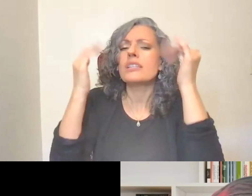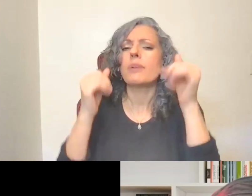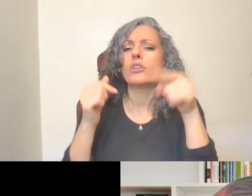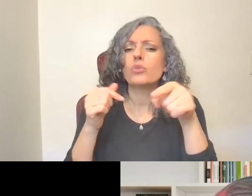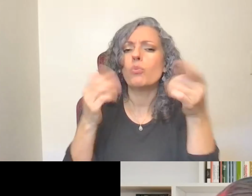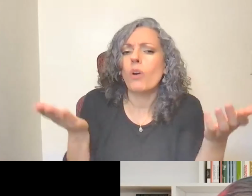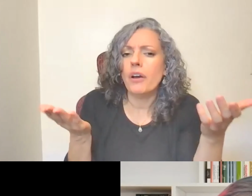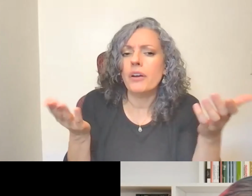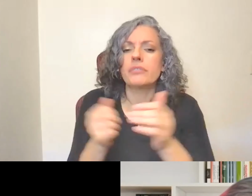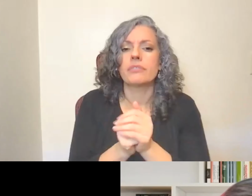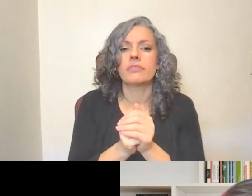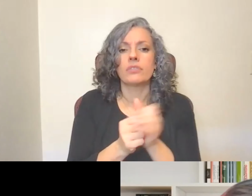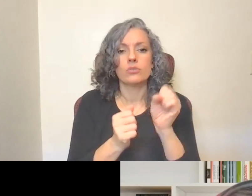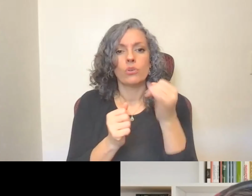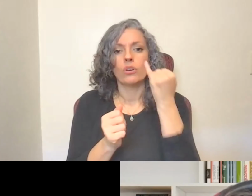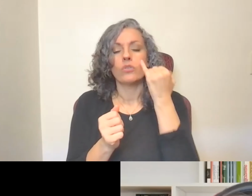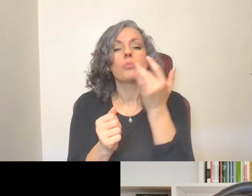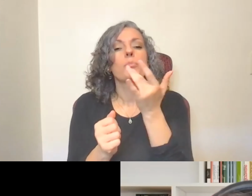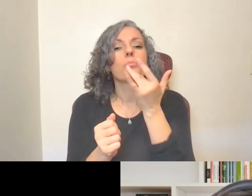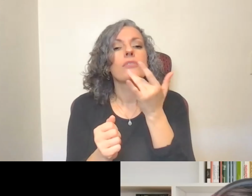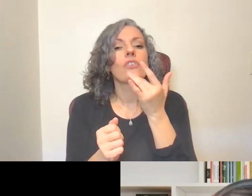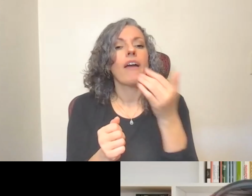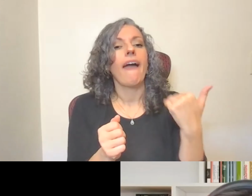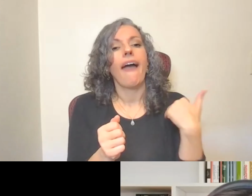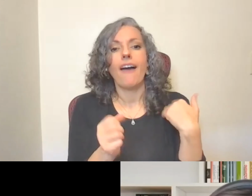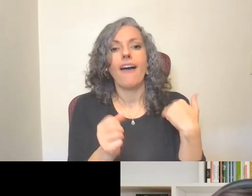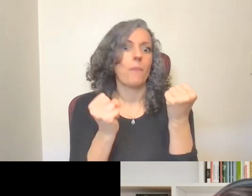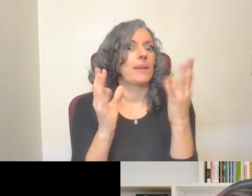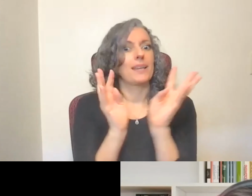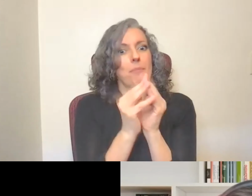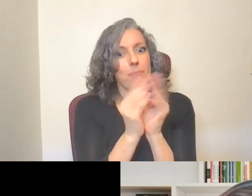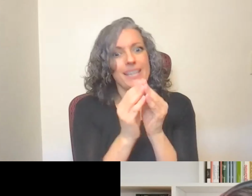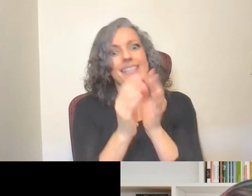So, if you prefer to have a lot of meetings and explain whatever you want to explain,